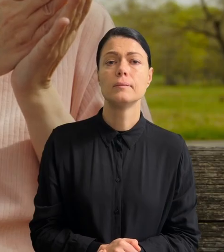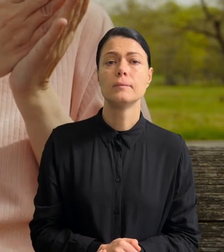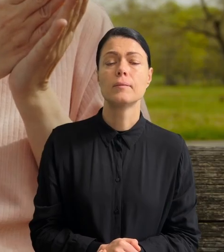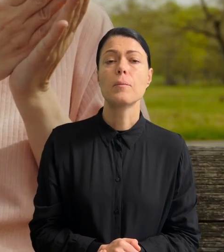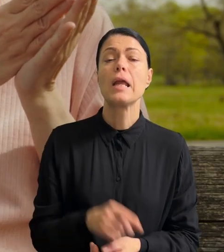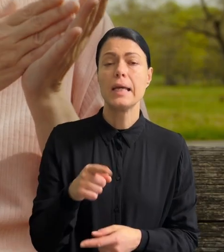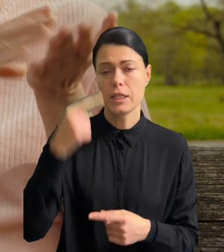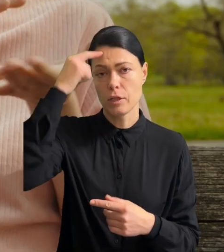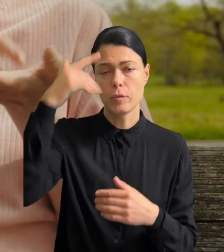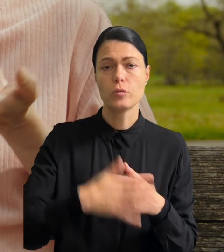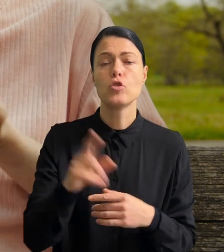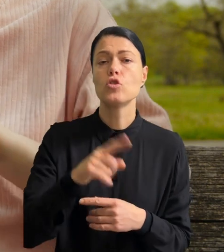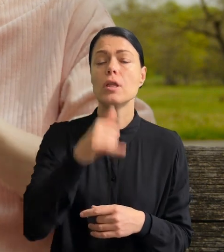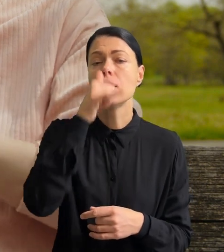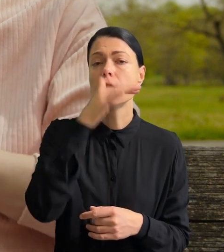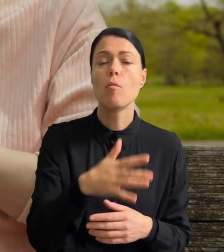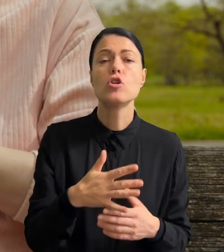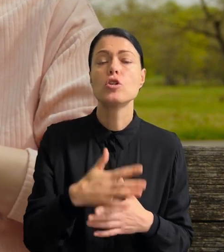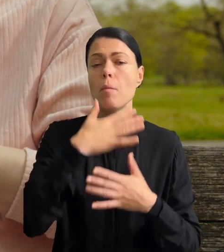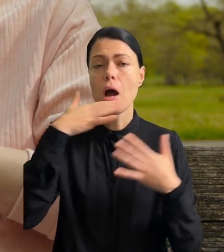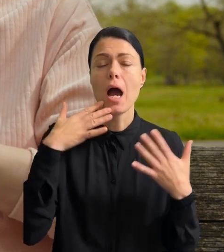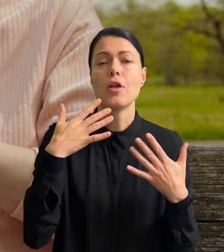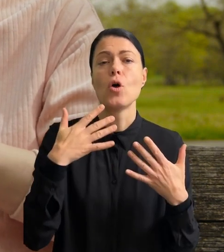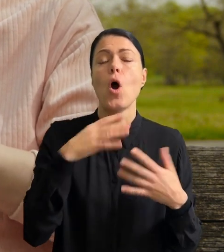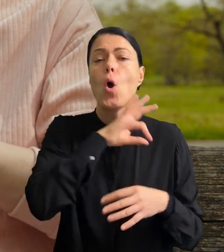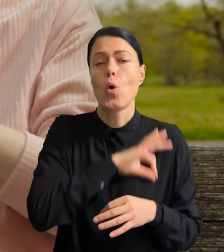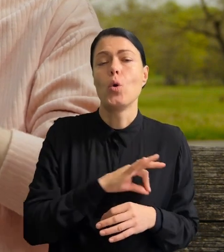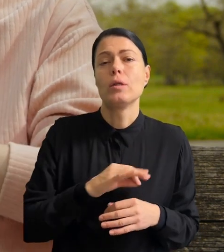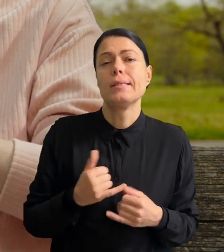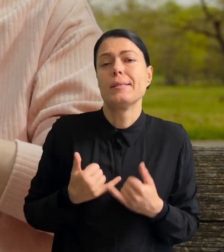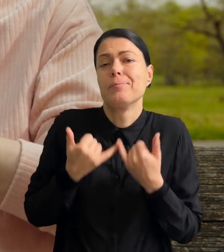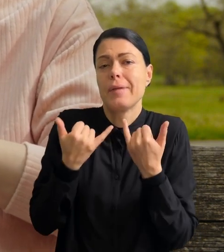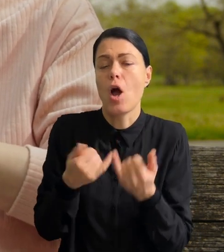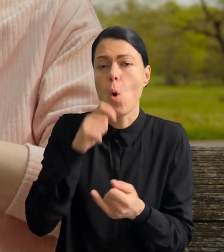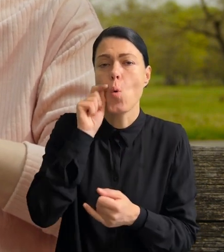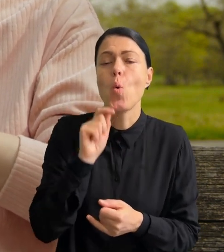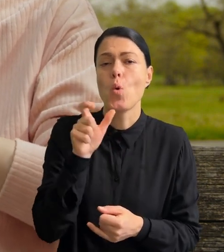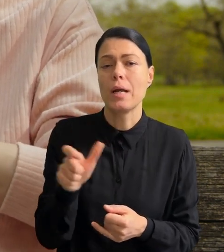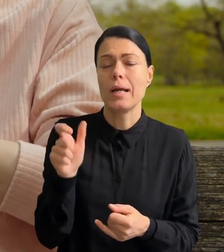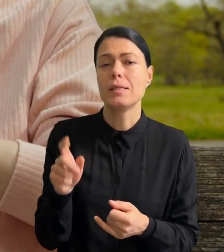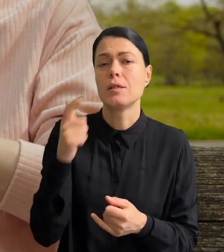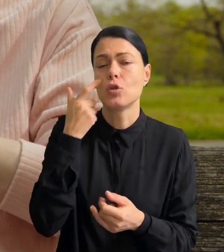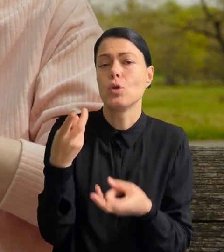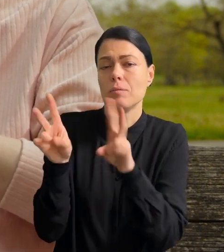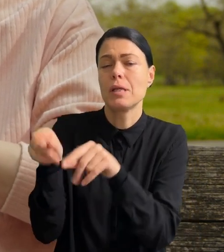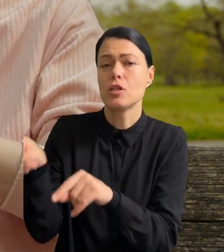Then you realize that you can’t be of much use to people in Ukraine right now or help them concretely.